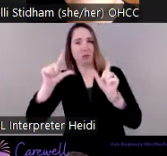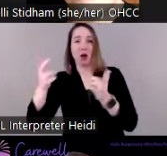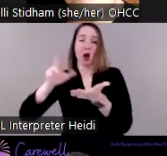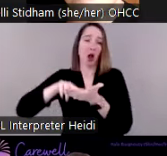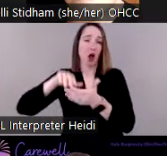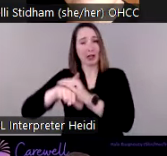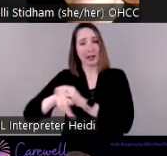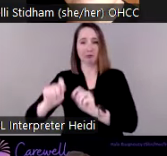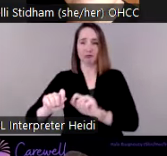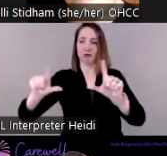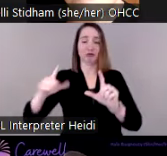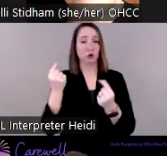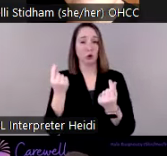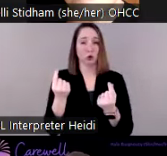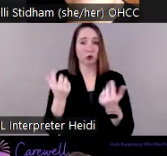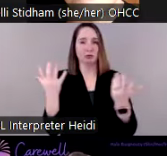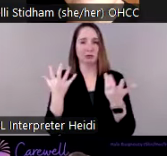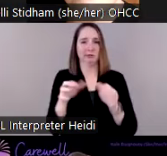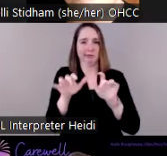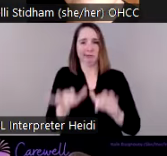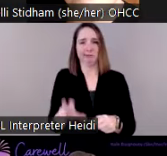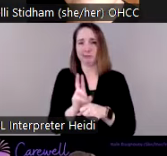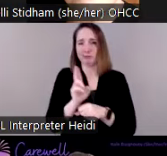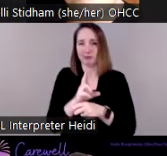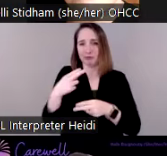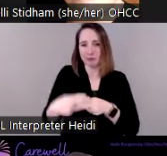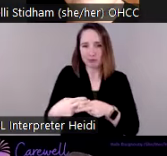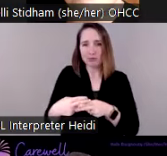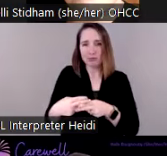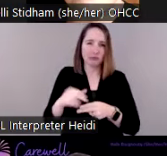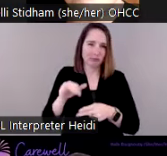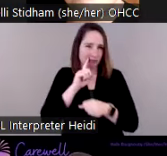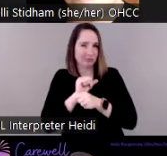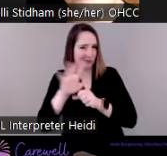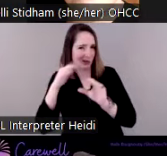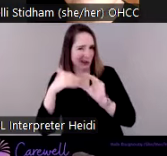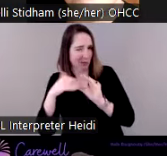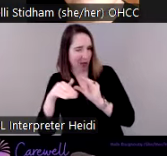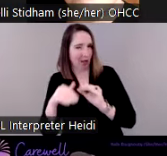you have to do uh is just enter your